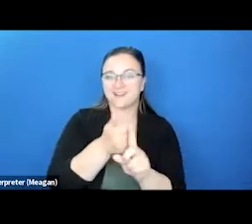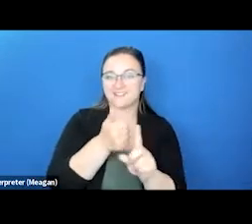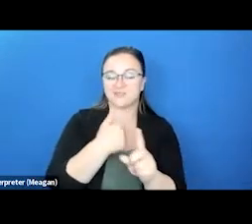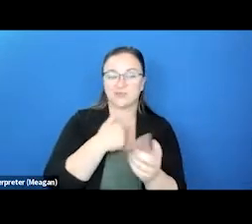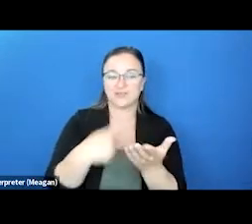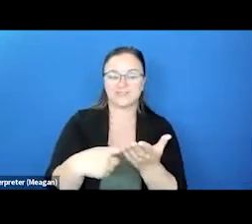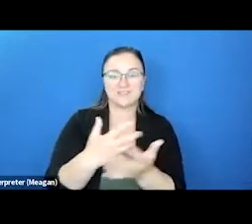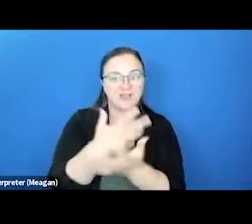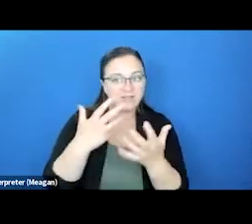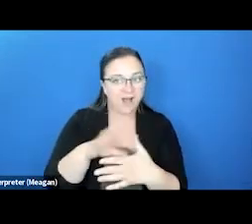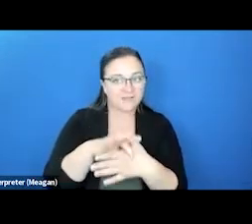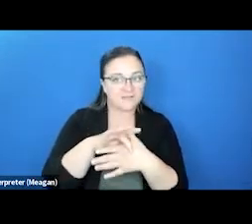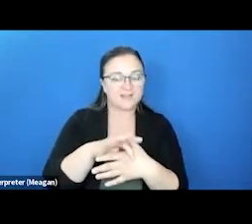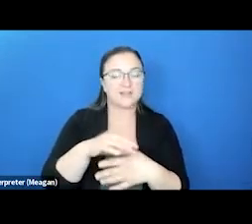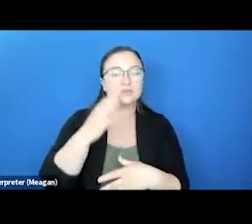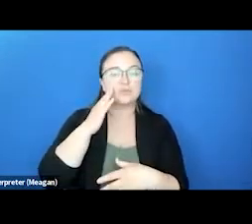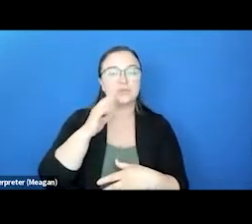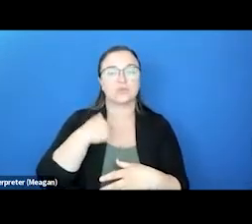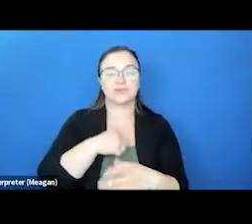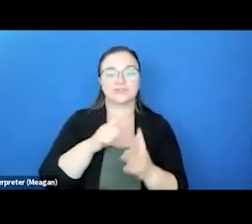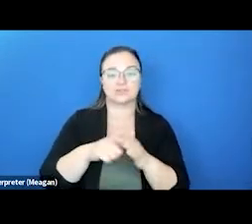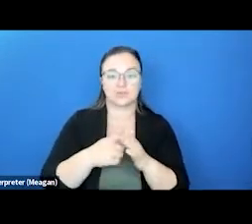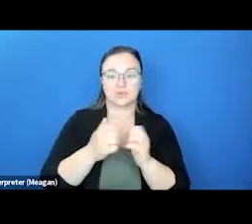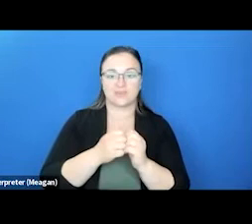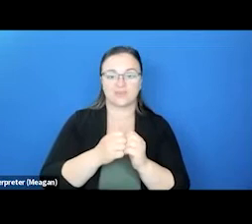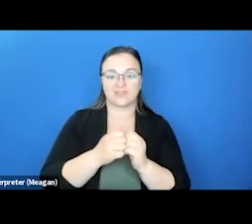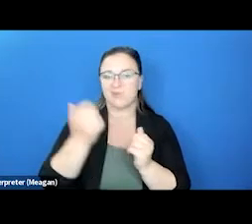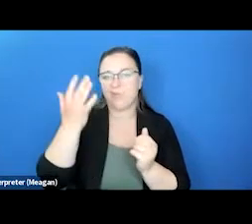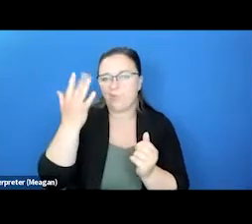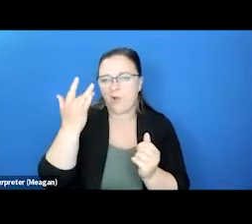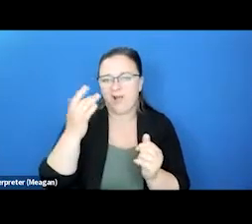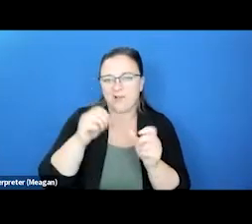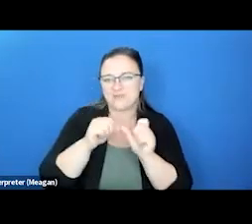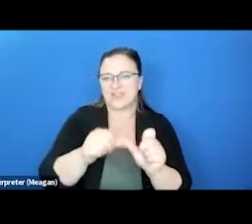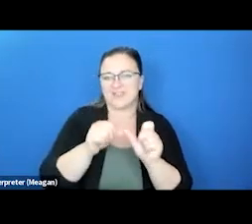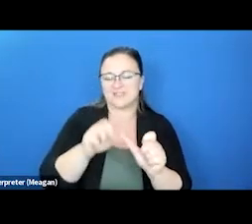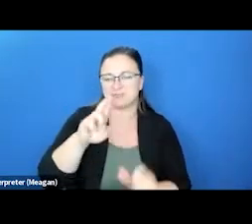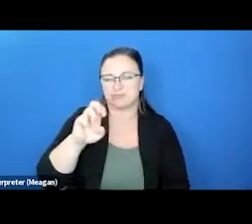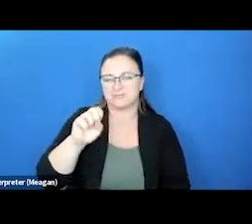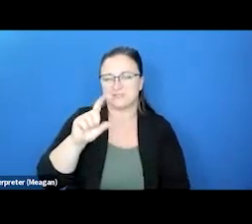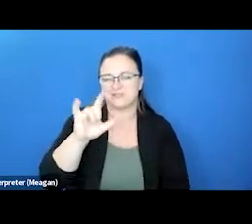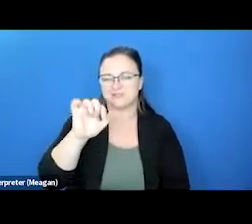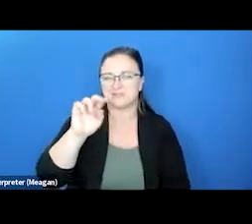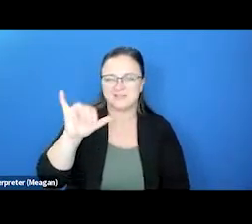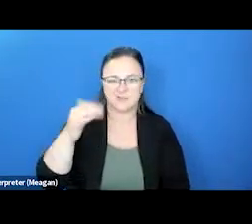we started with first exploring why build resilience at all thinking about the context for resiliency